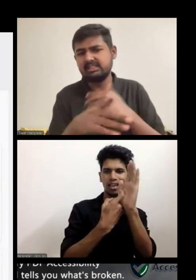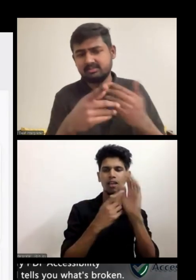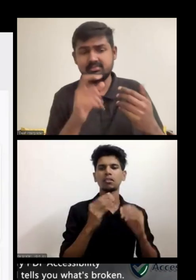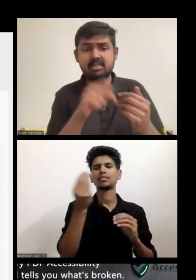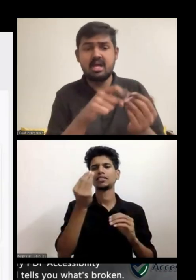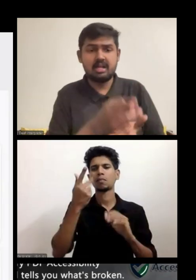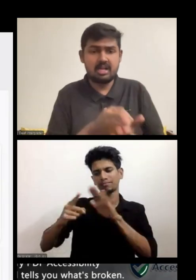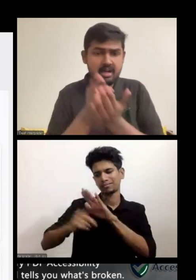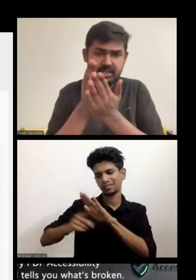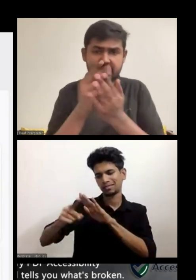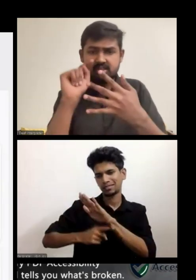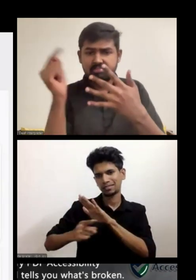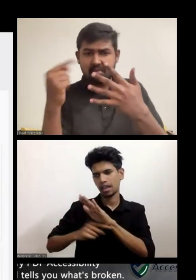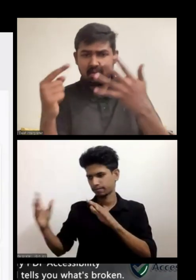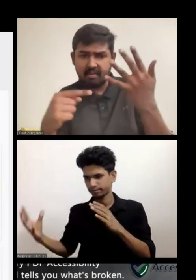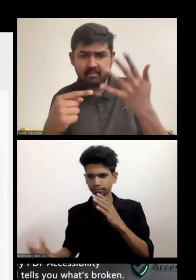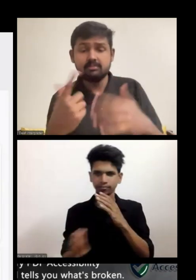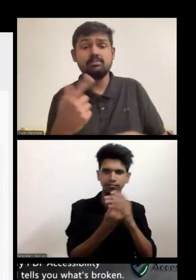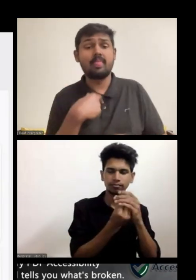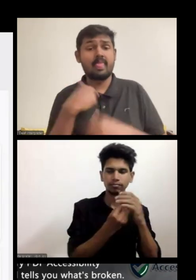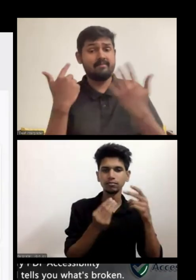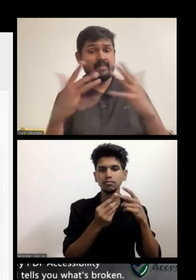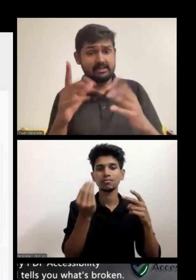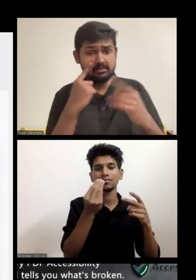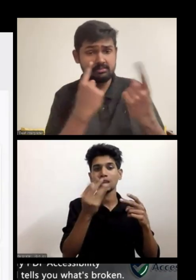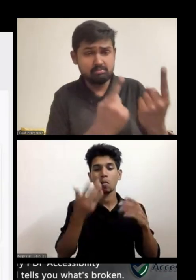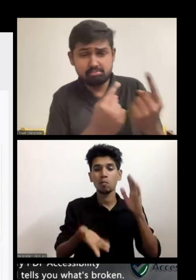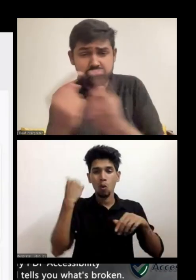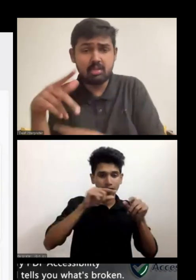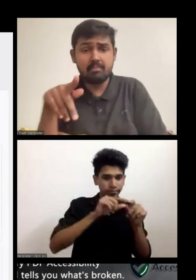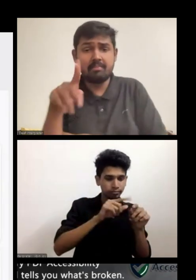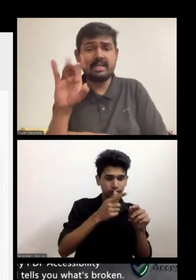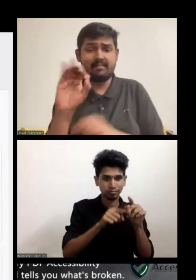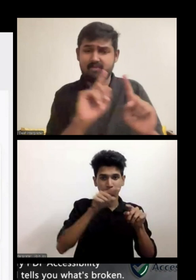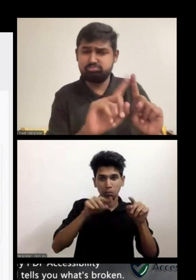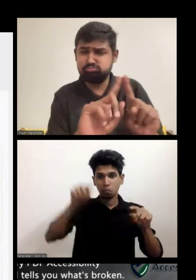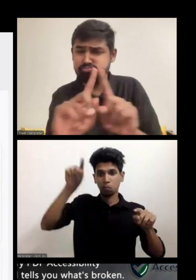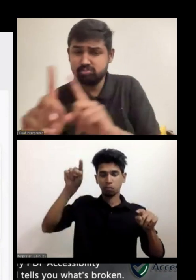Some are having multiple nested tables or some are having English, Hindi or regional scripts.